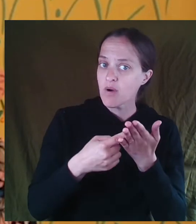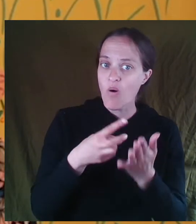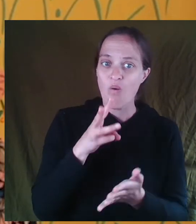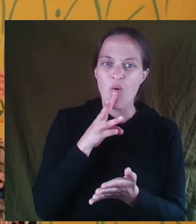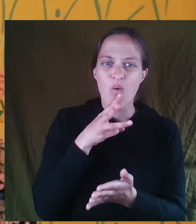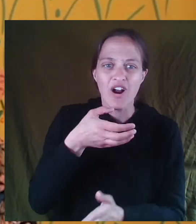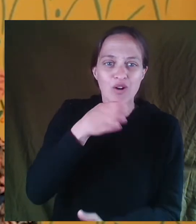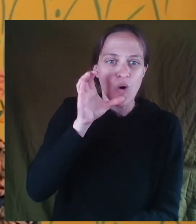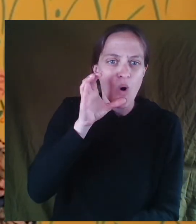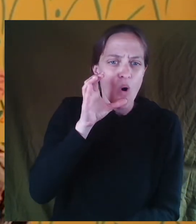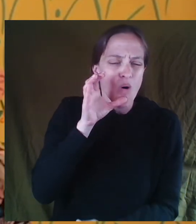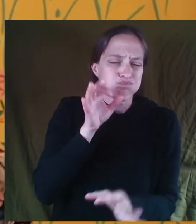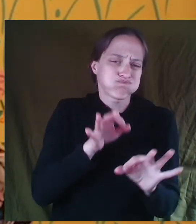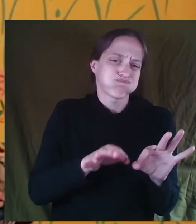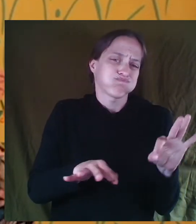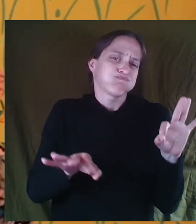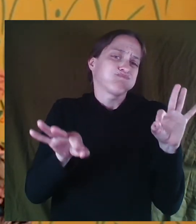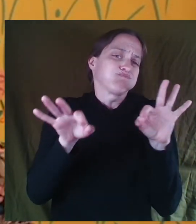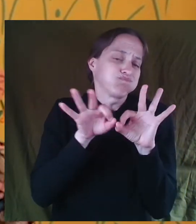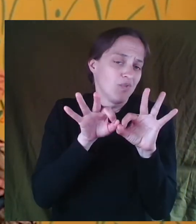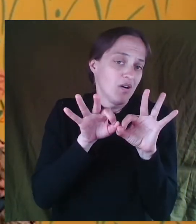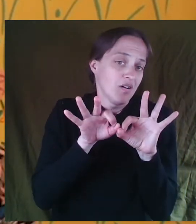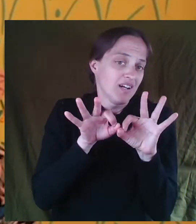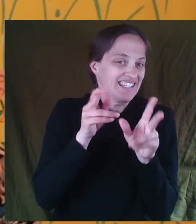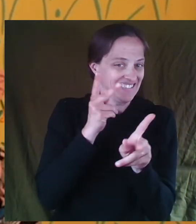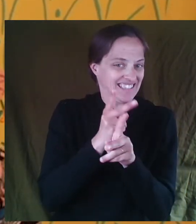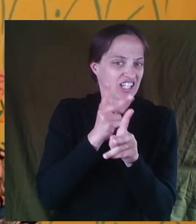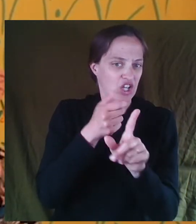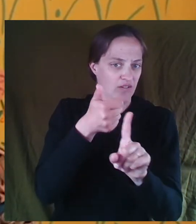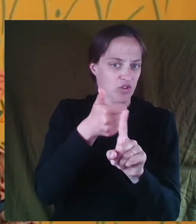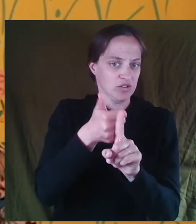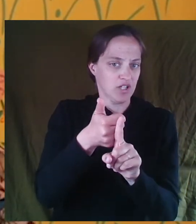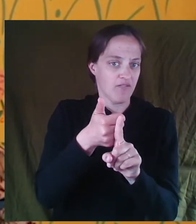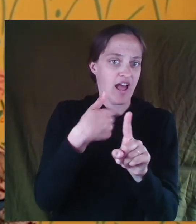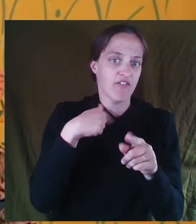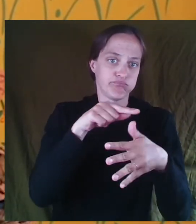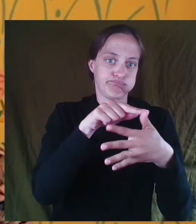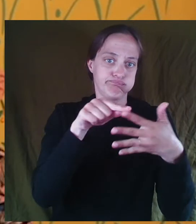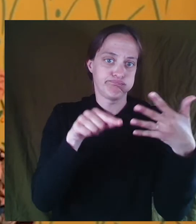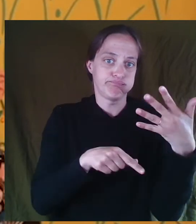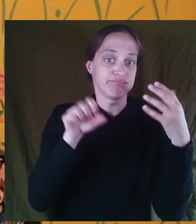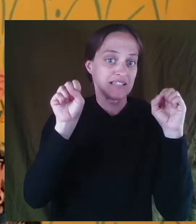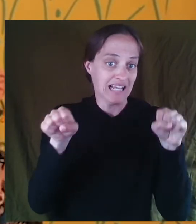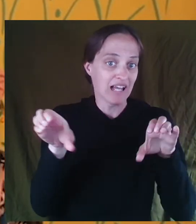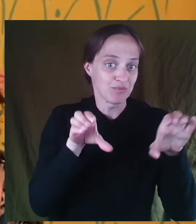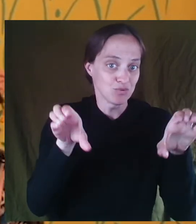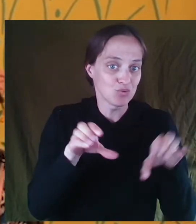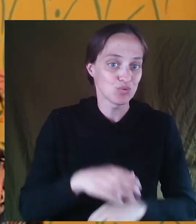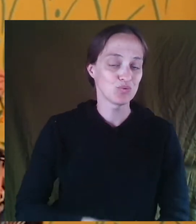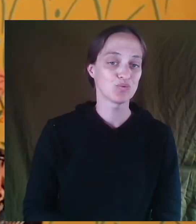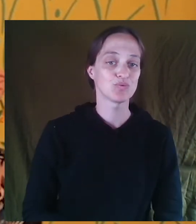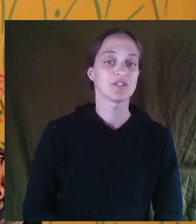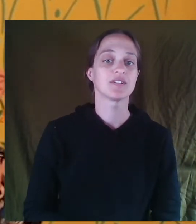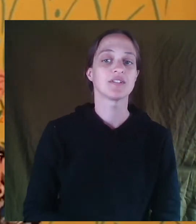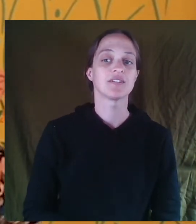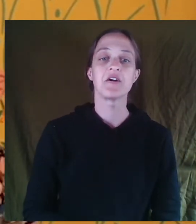really important to drink water, to take care of yourself. There's all kinds of things that we can do to take care of ourselves.